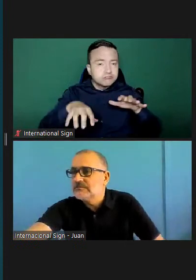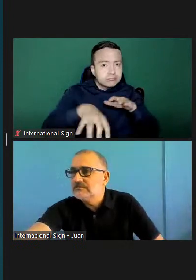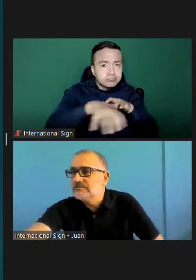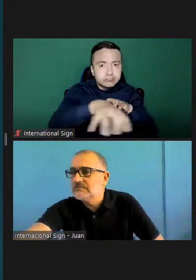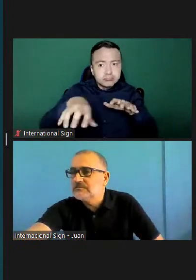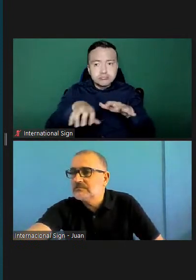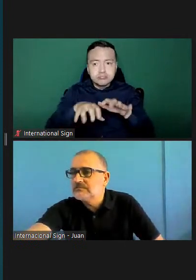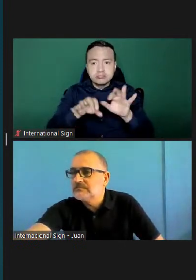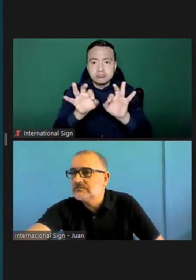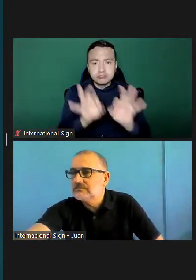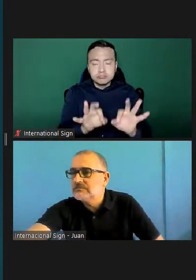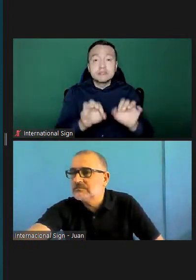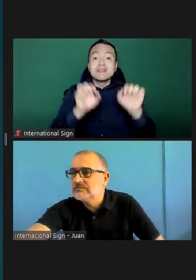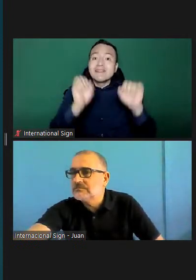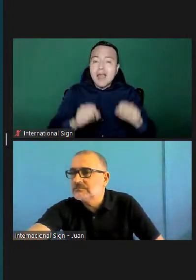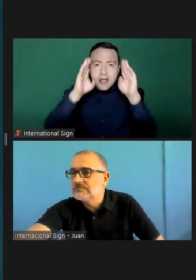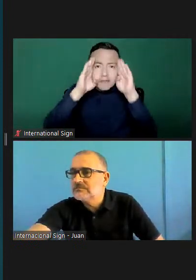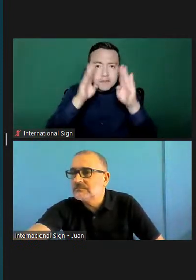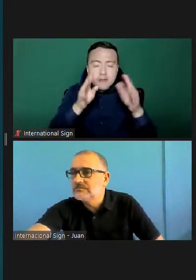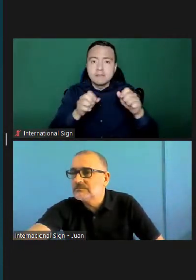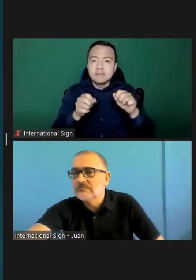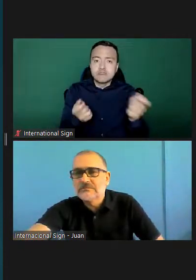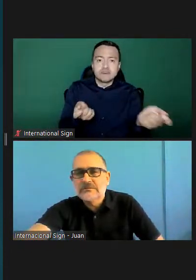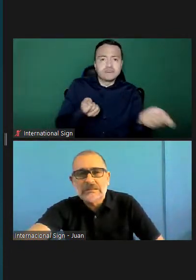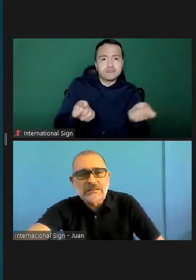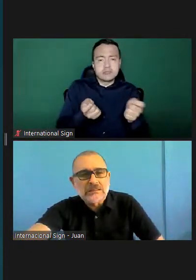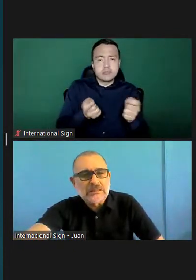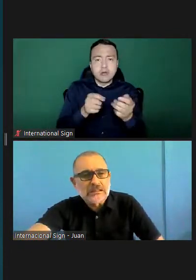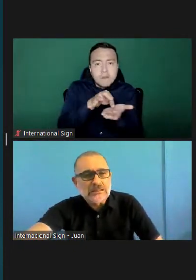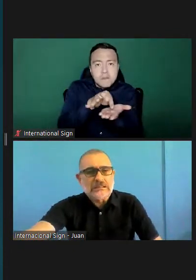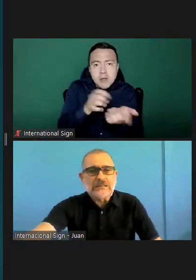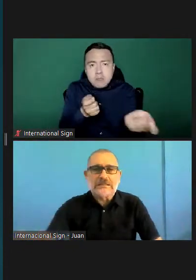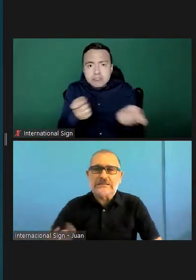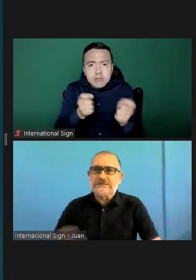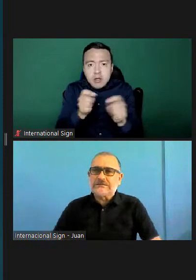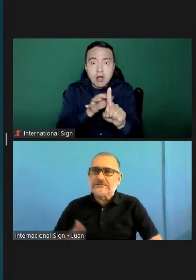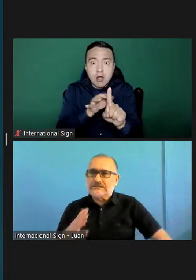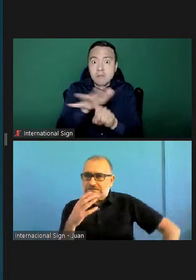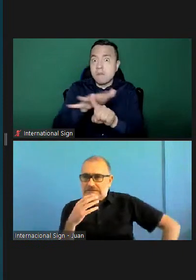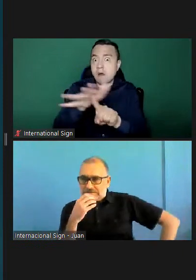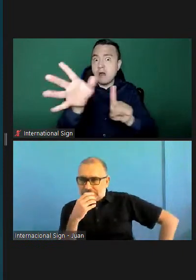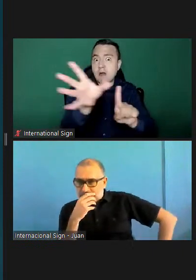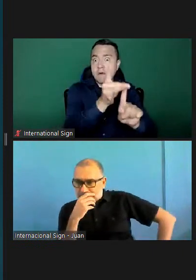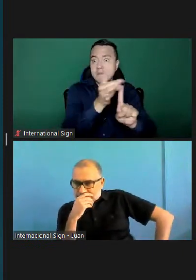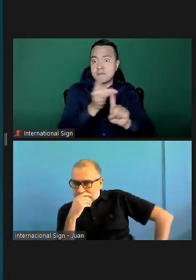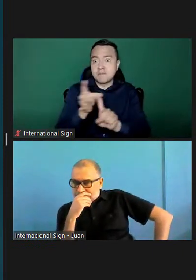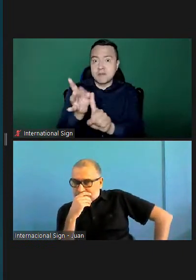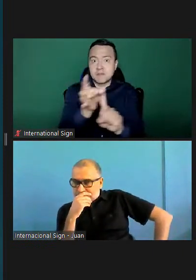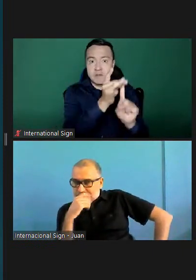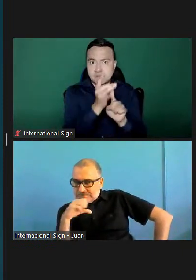Beyond that, the root causes of NCDs -- we are attempting to address.